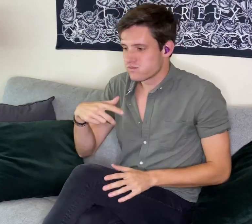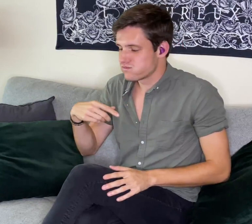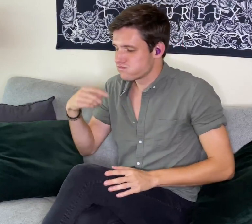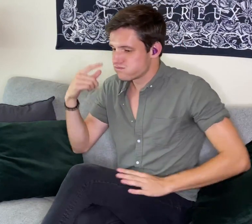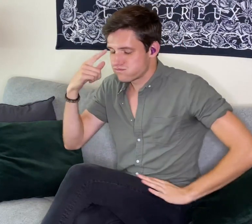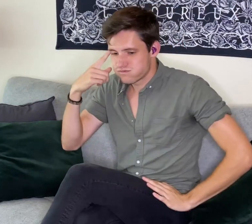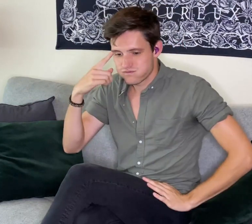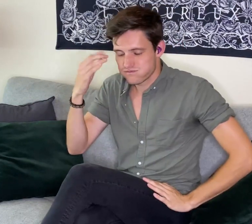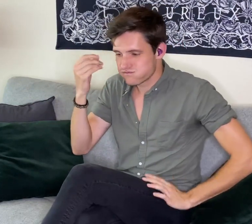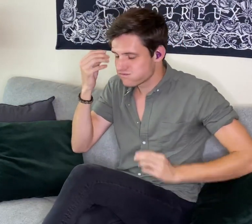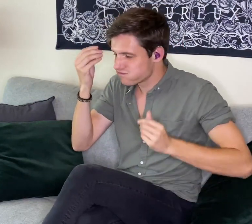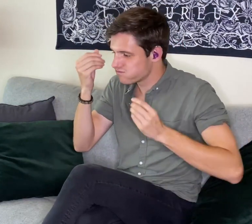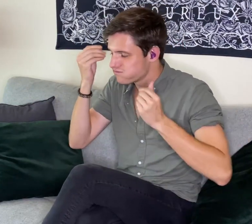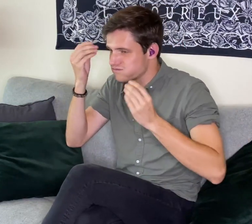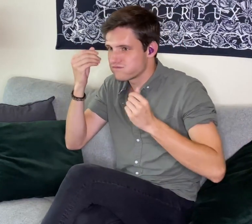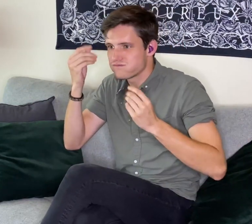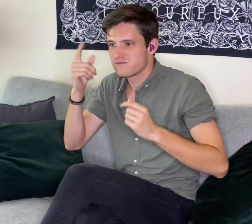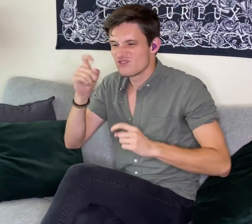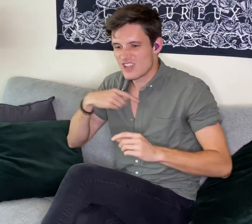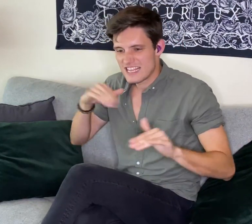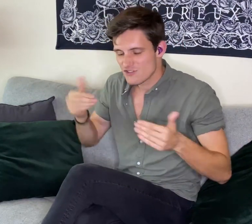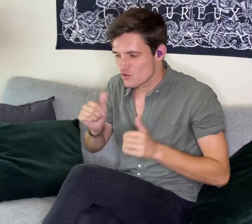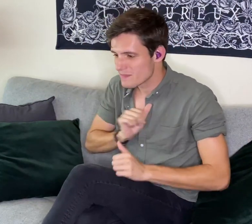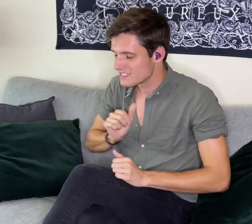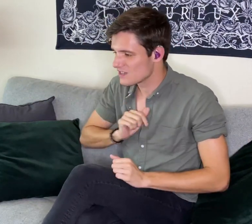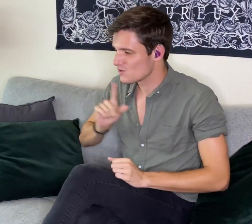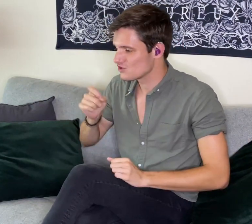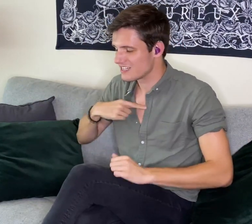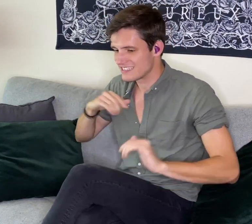and forth, back and forth, debating on whether or not I